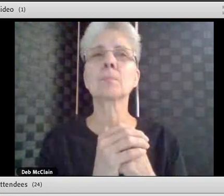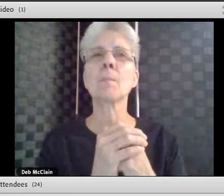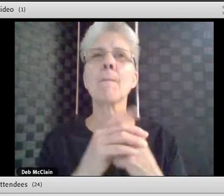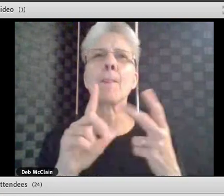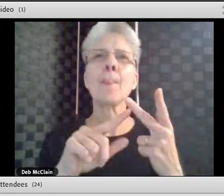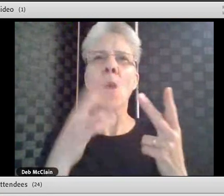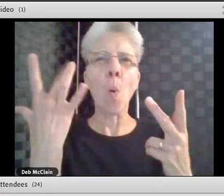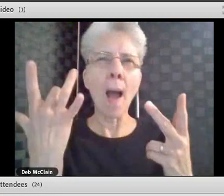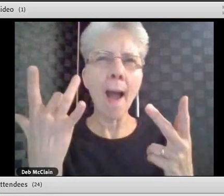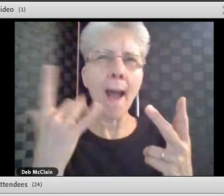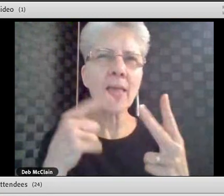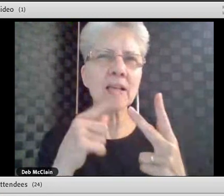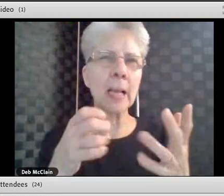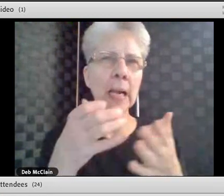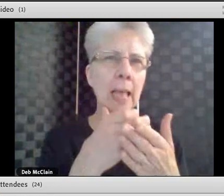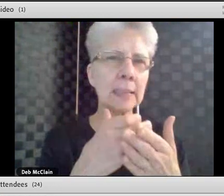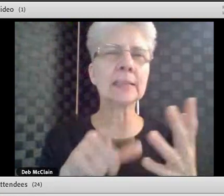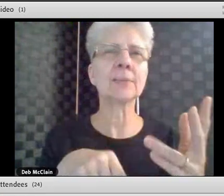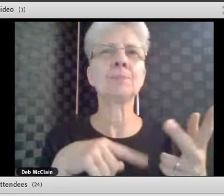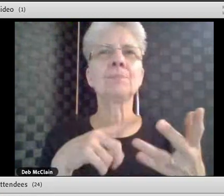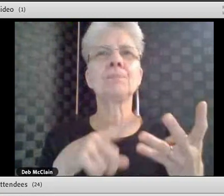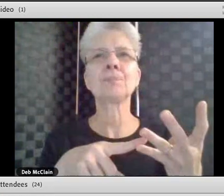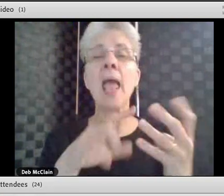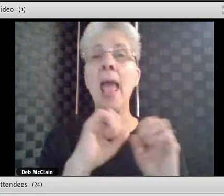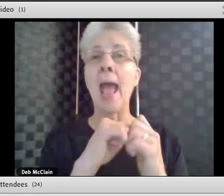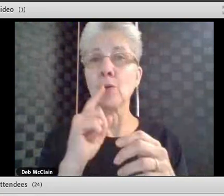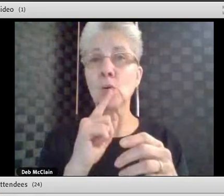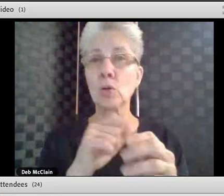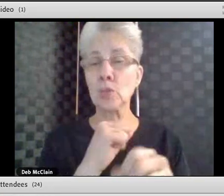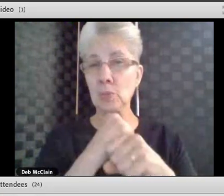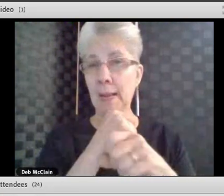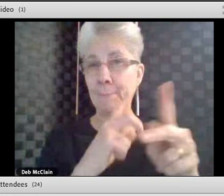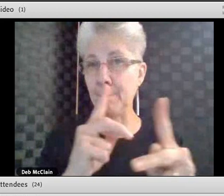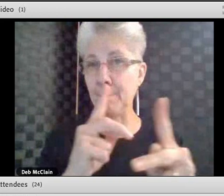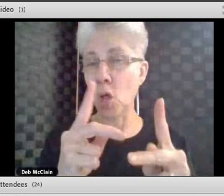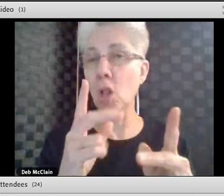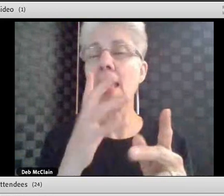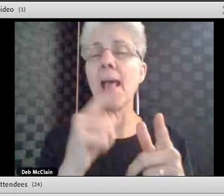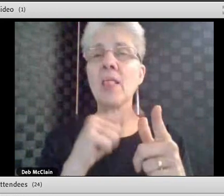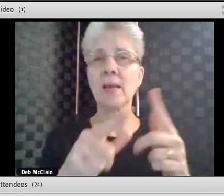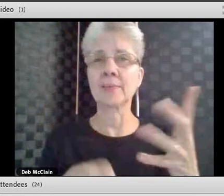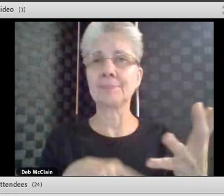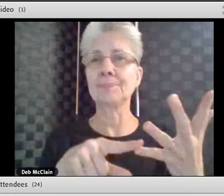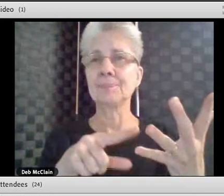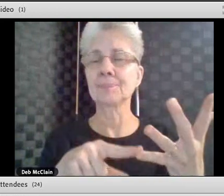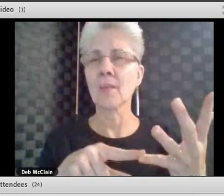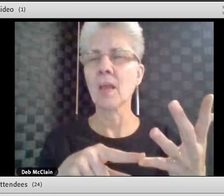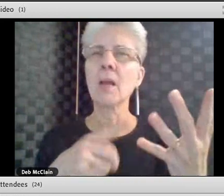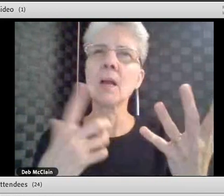and what's being collected, why this is being collected, how you're going to protect people,